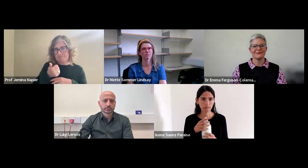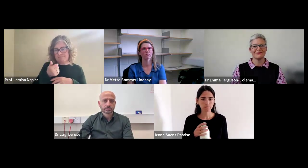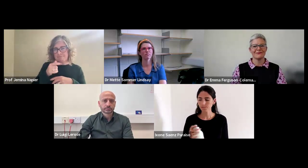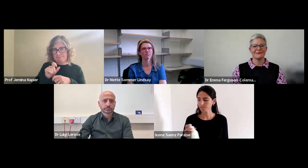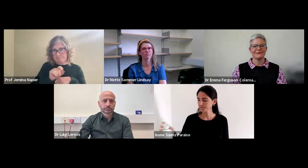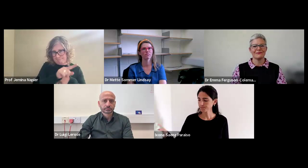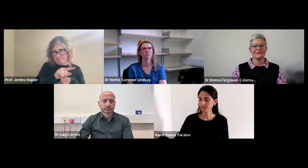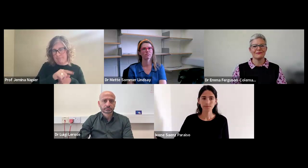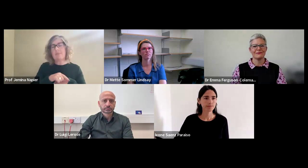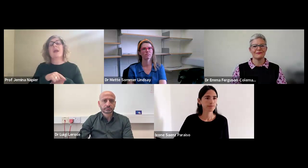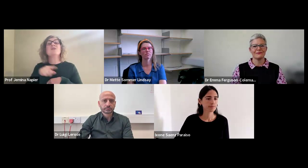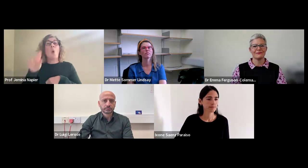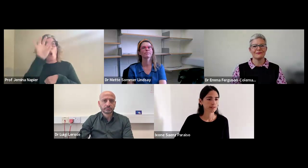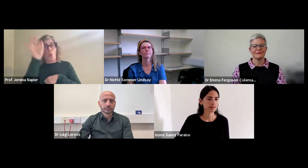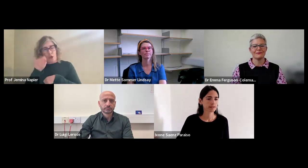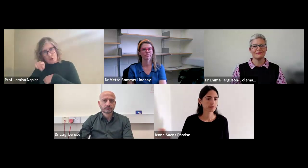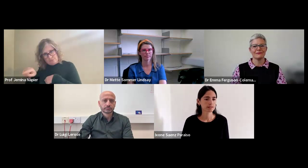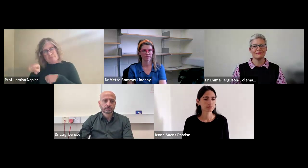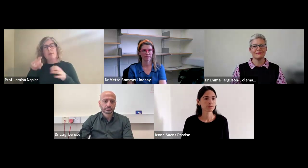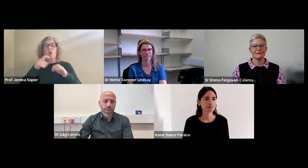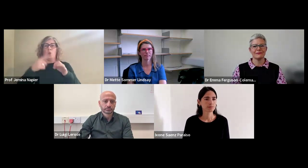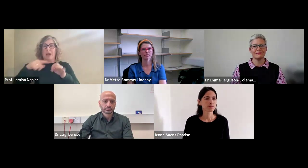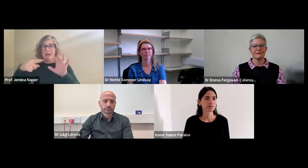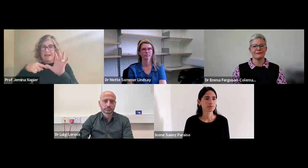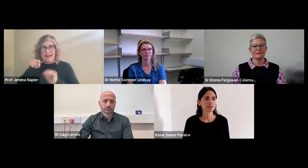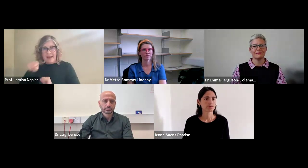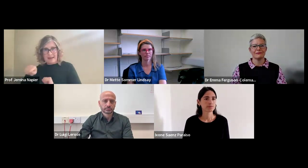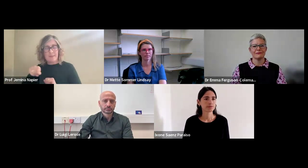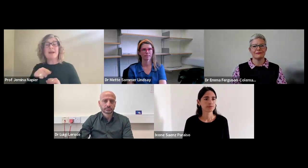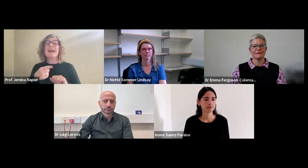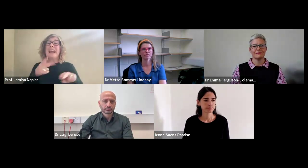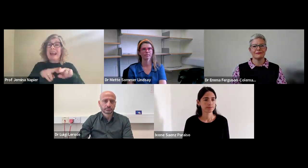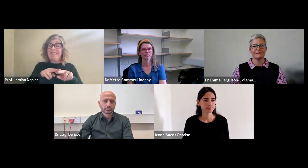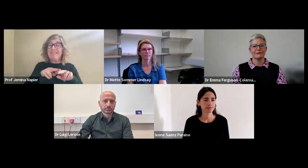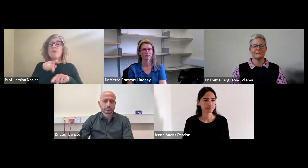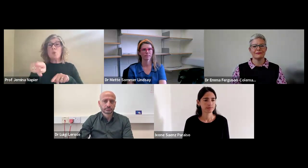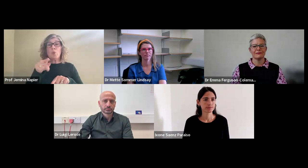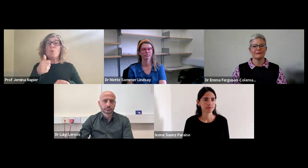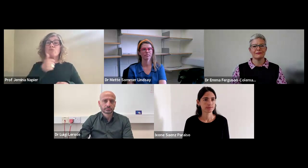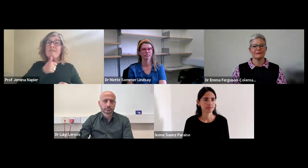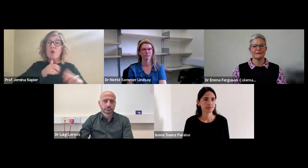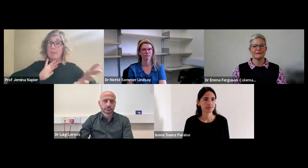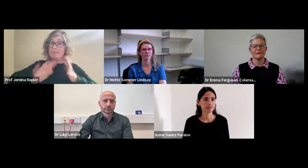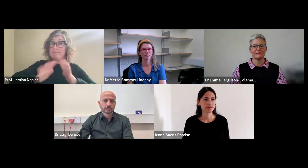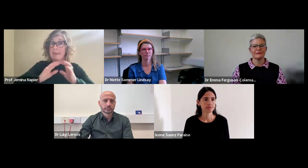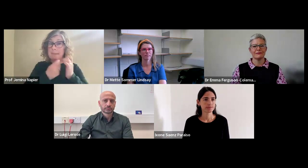please do let us know in the chat if there are any technical issues. Questions should be in the Q&A